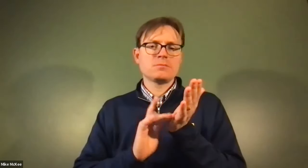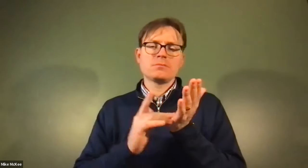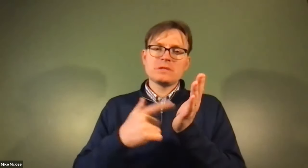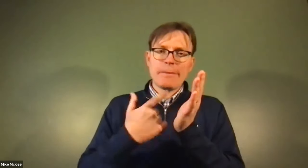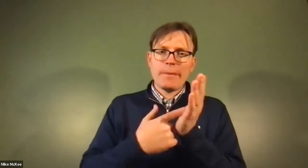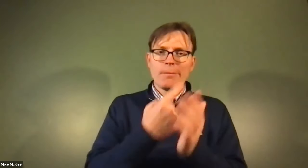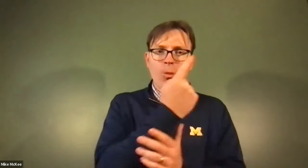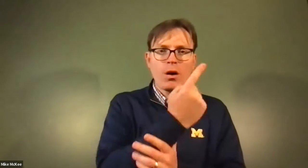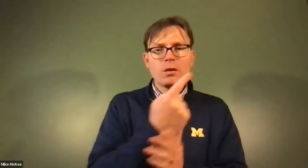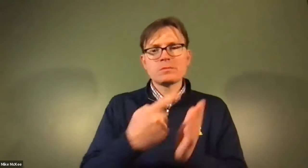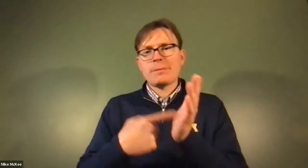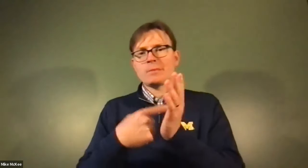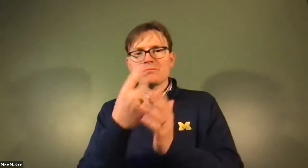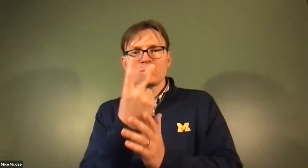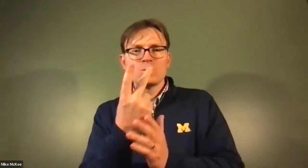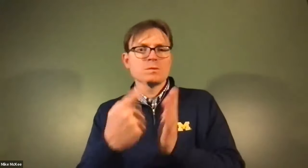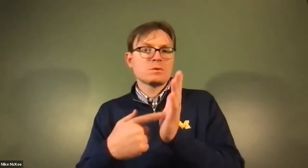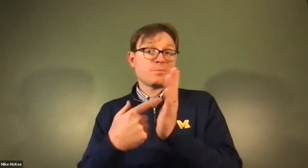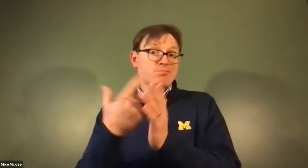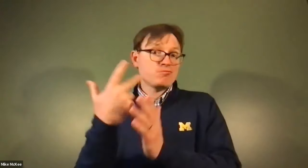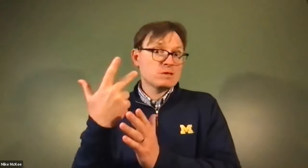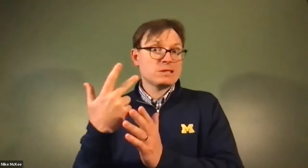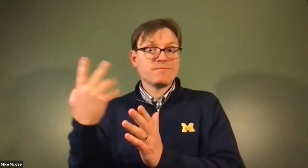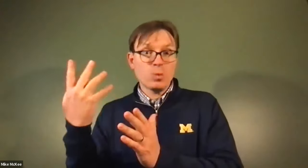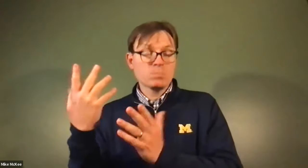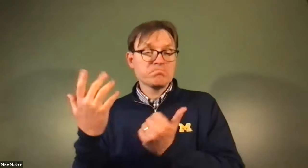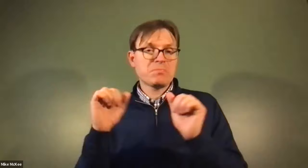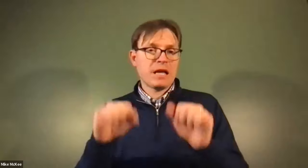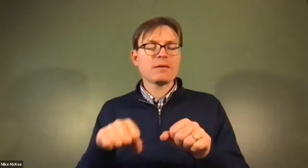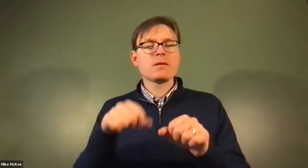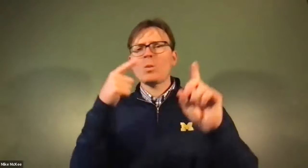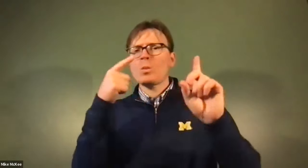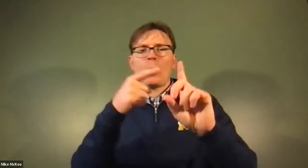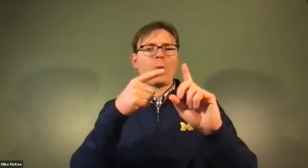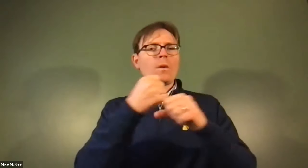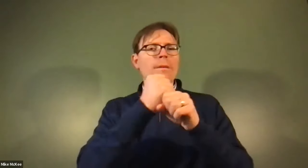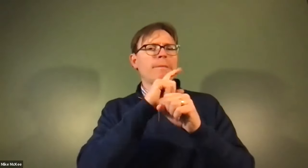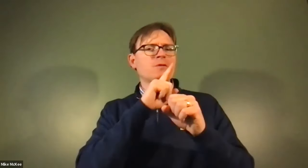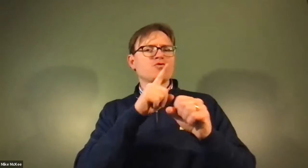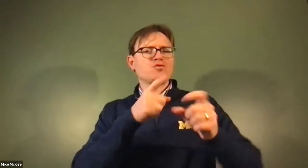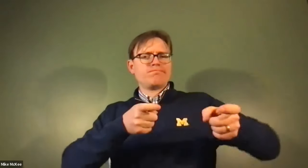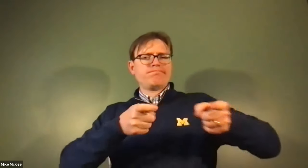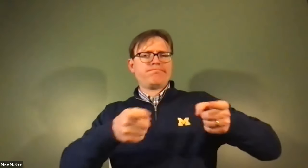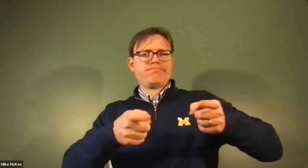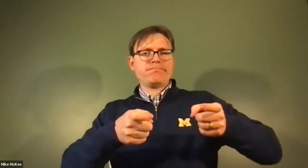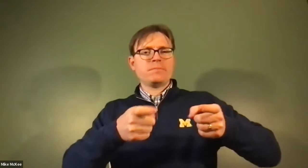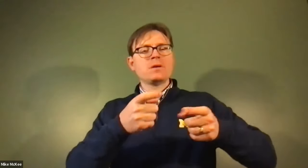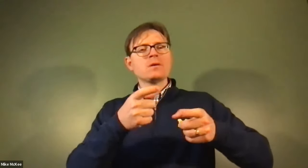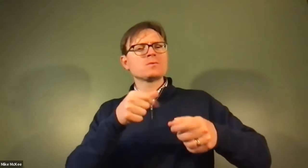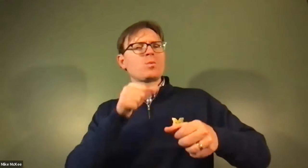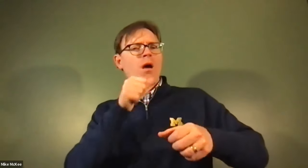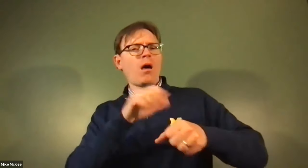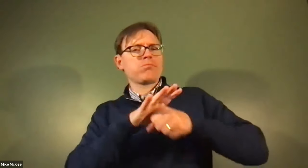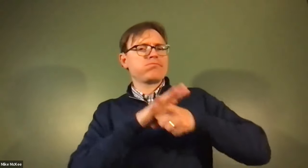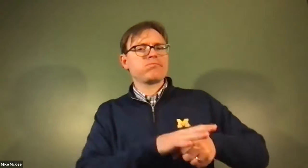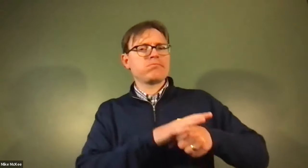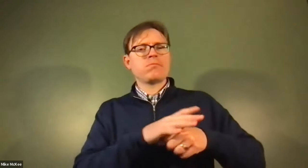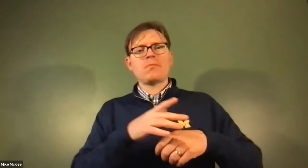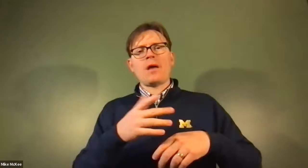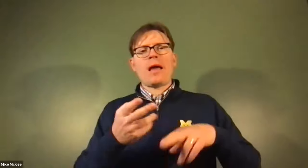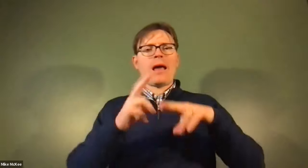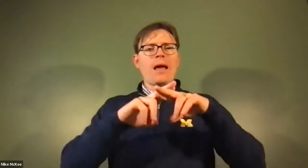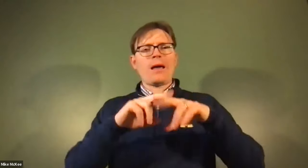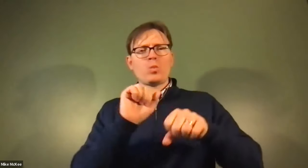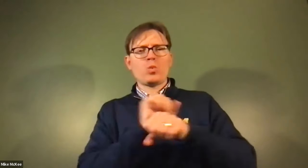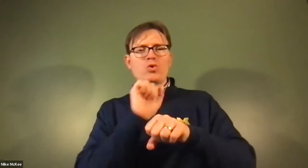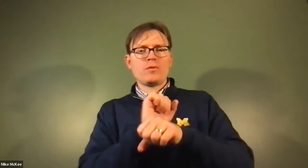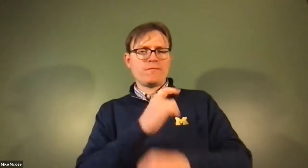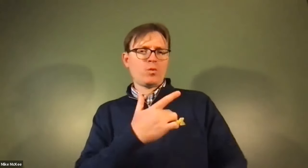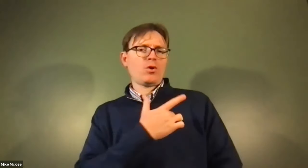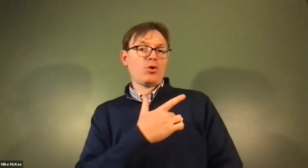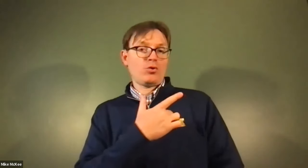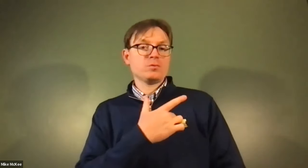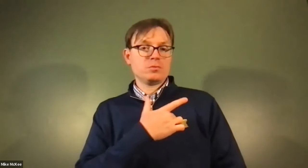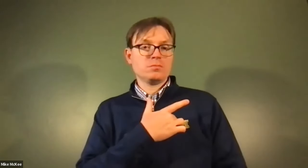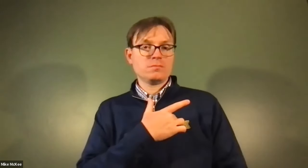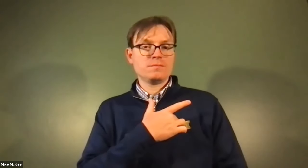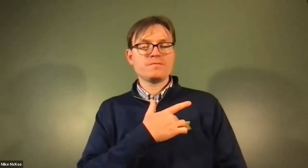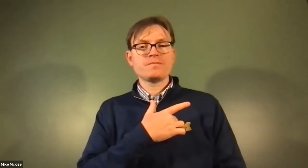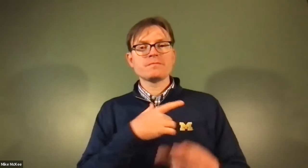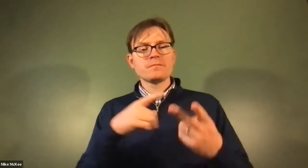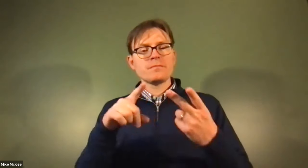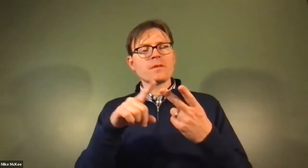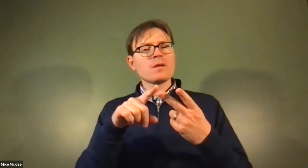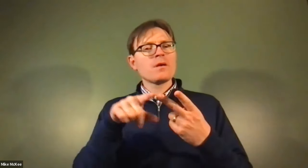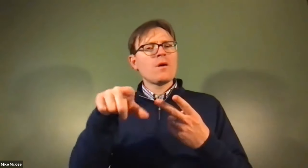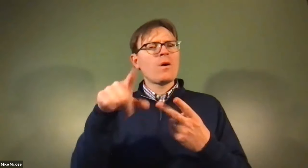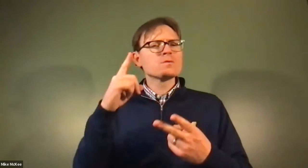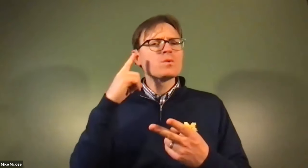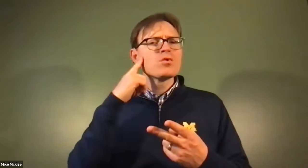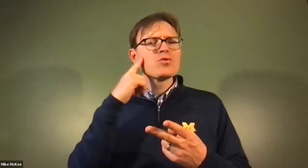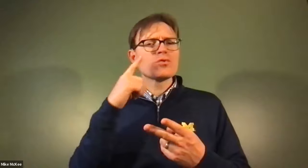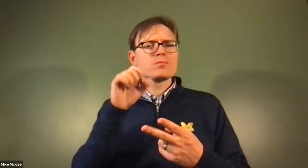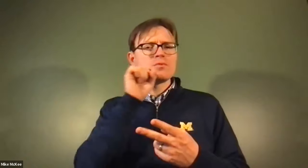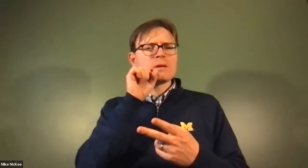James Cech: which usually means a blood pressure, controlling medication 123 even four different medications can be necessary to make sure that blood pressure is adequately controlled because you don't want to make your heart work harder than it has to.